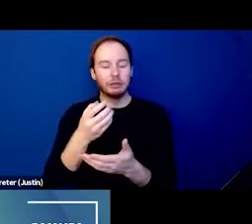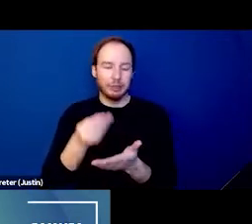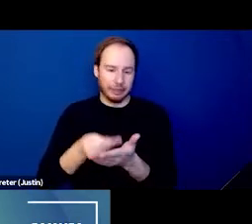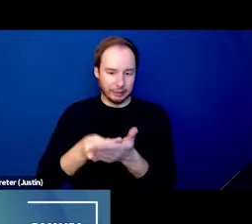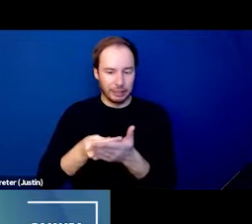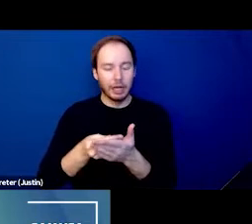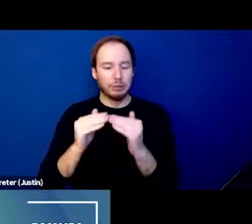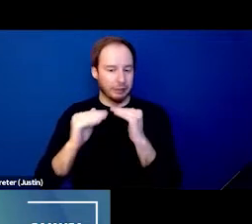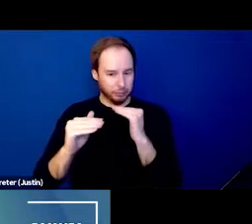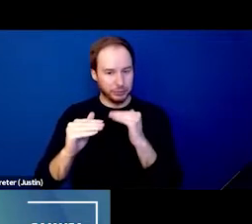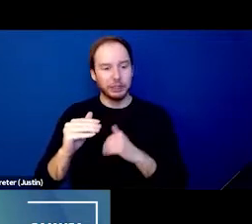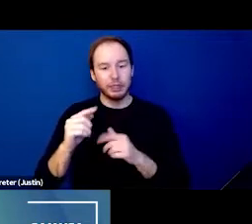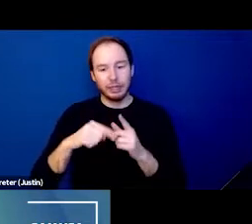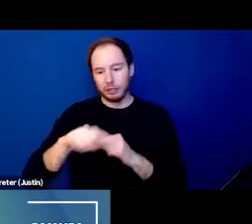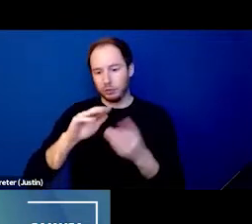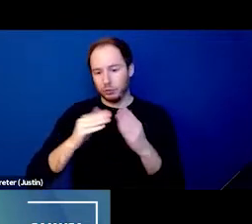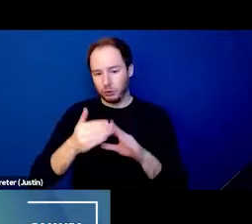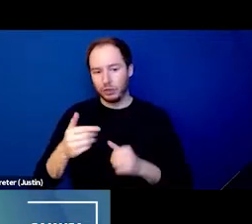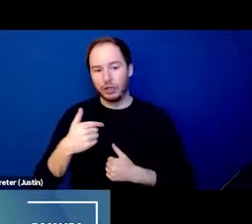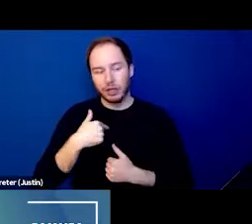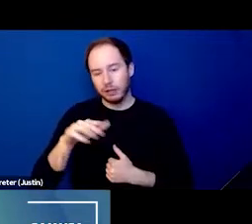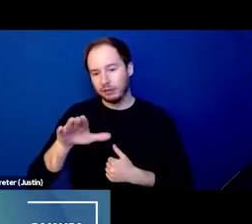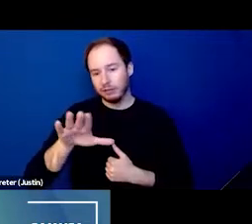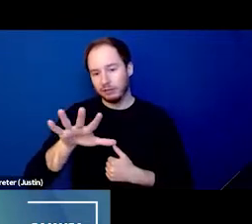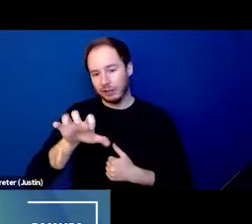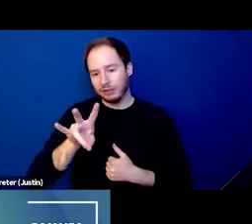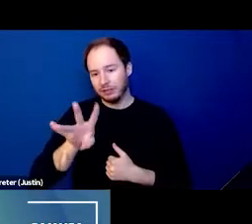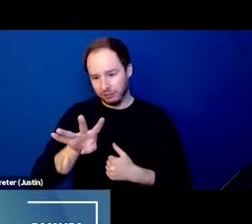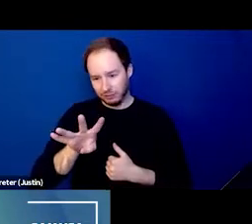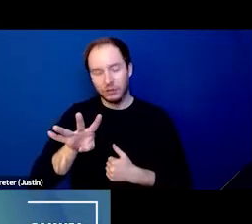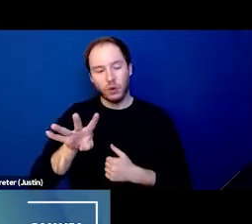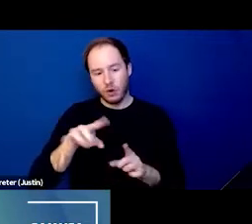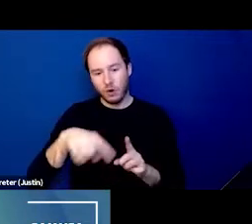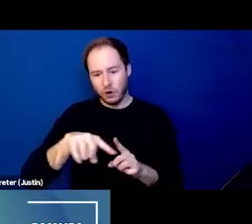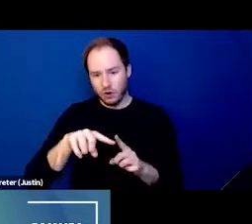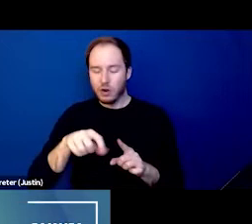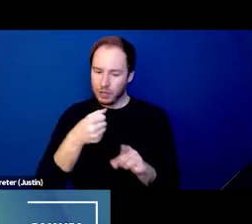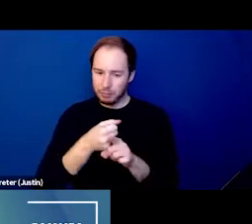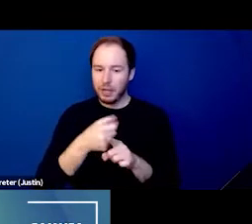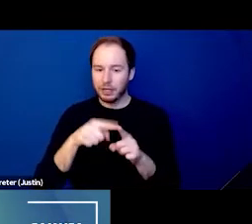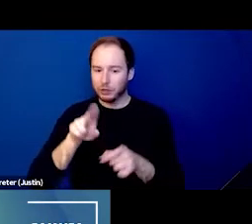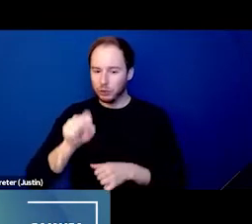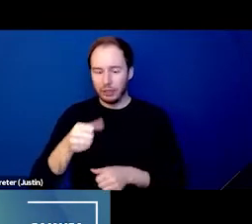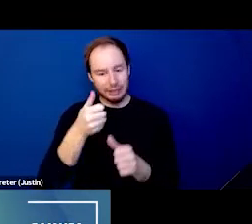There are 574 federally recognized tribes in the United States, each are sovereign nations